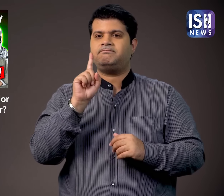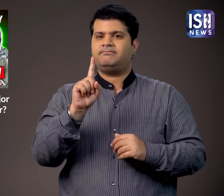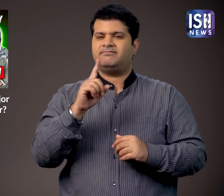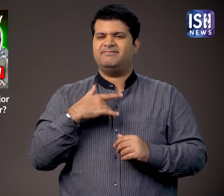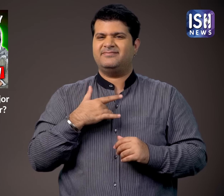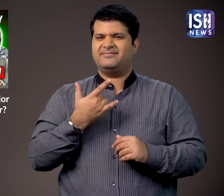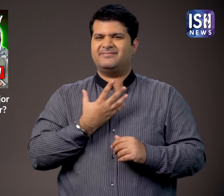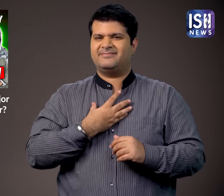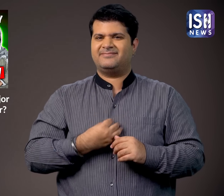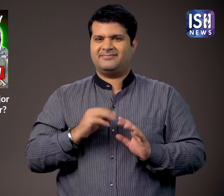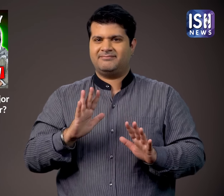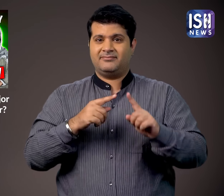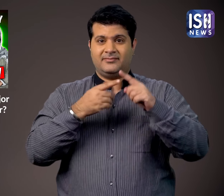But sadly,